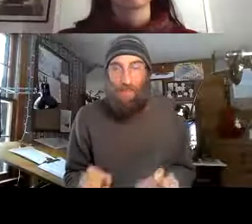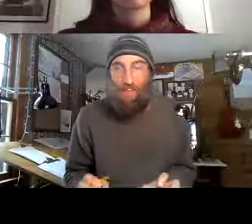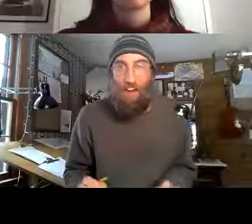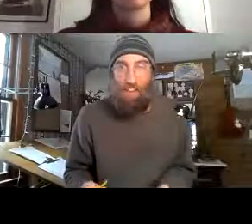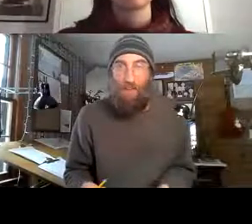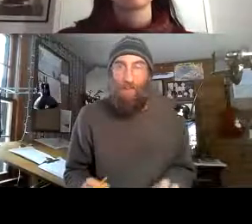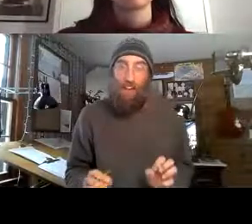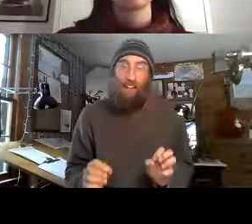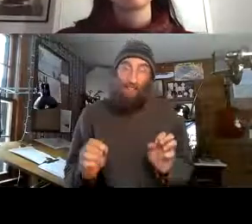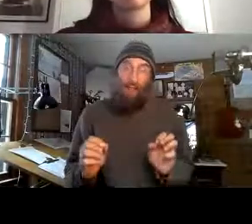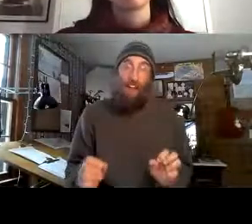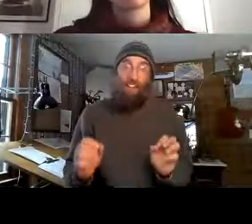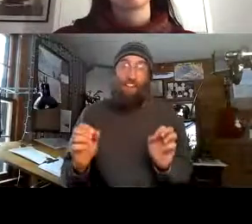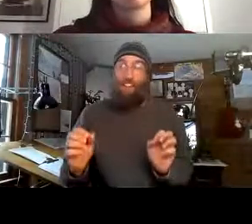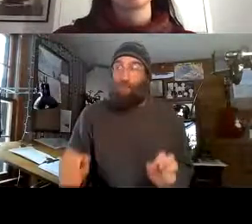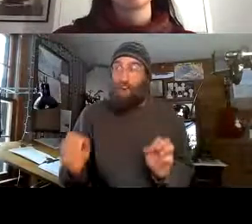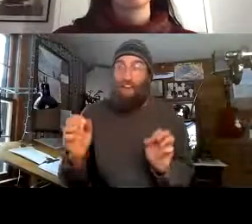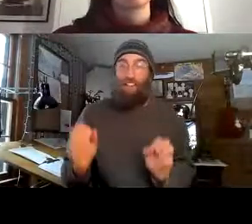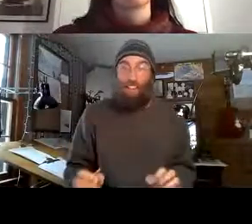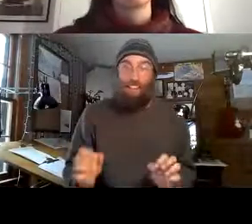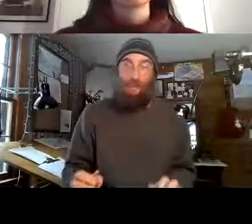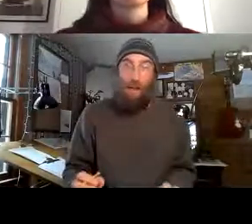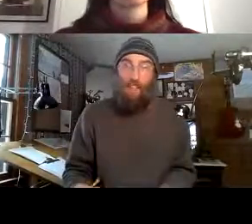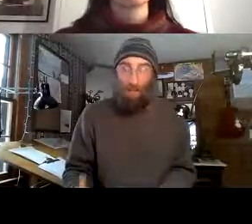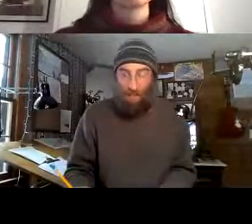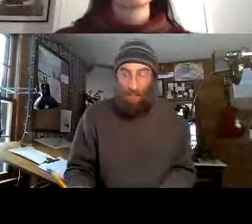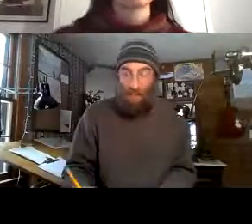I'm not trying to-- I'm trying in fact to draw as *little* as possible.